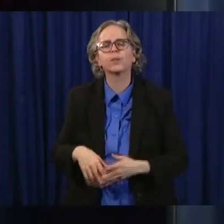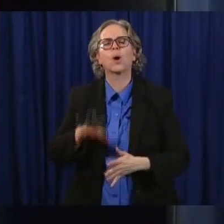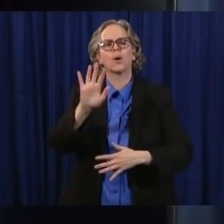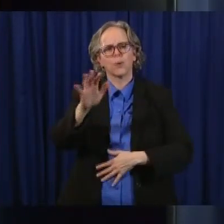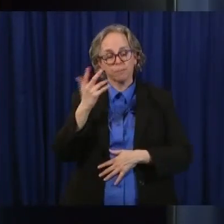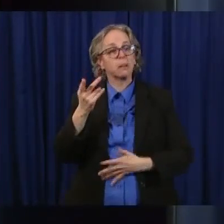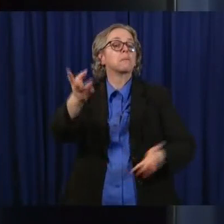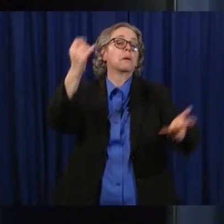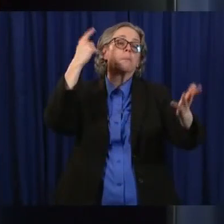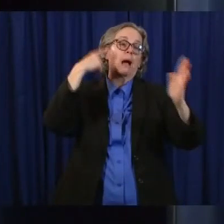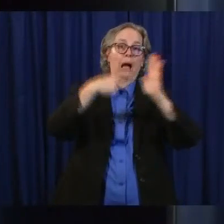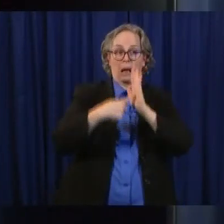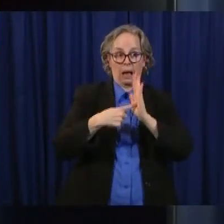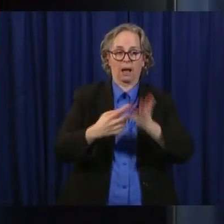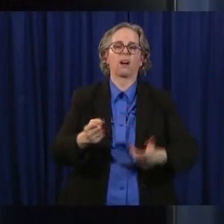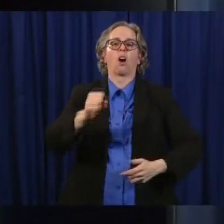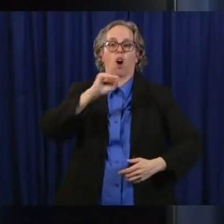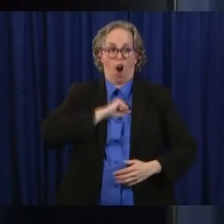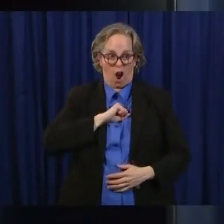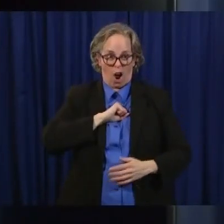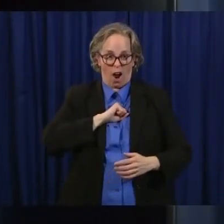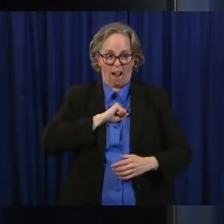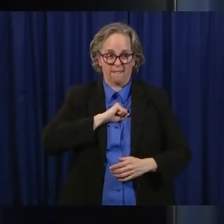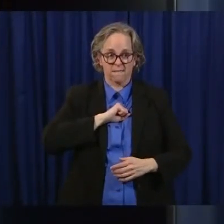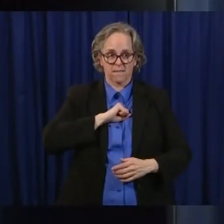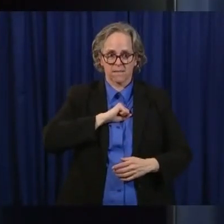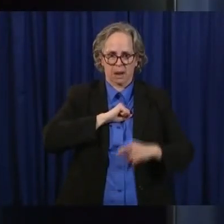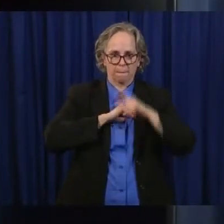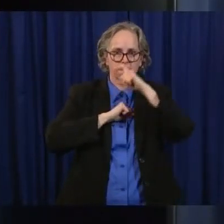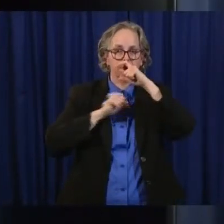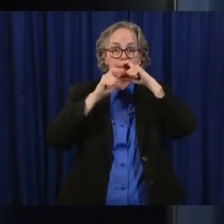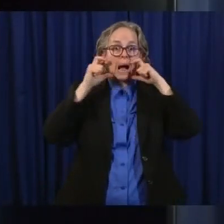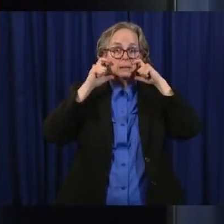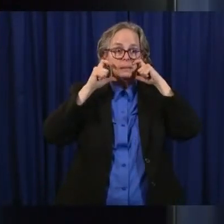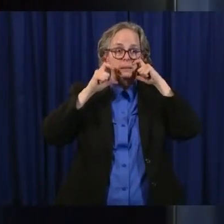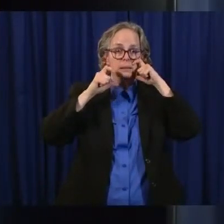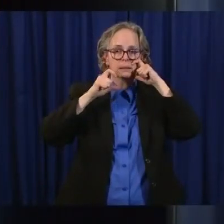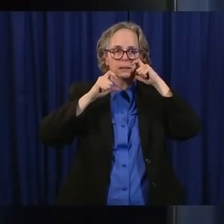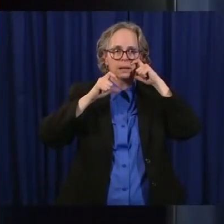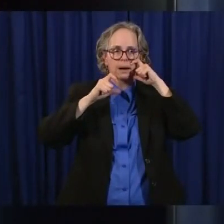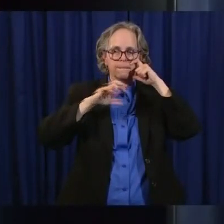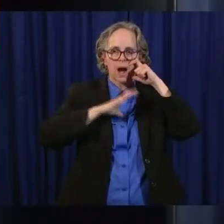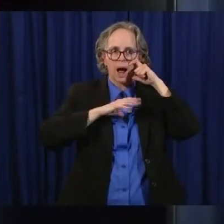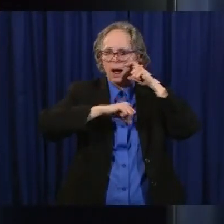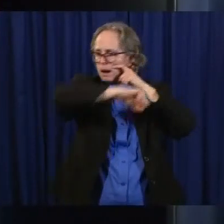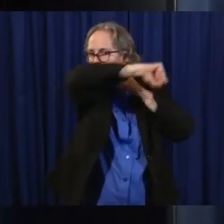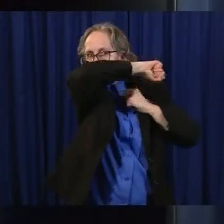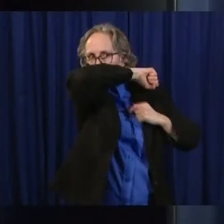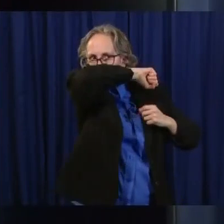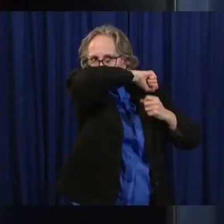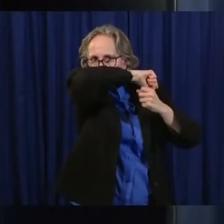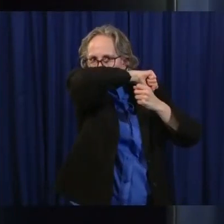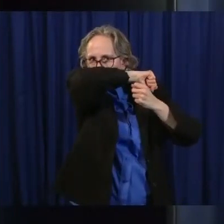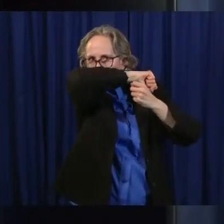IF YOU CAN'T CONTACT THE VIRUS IT CAN'T GET INSIDE YOU AND IT WON'T BE ABLE TO CREATE AN INFECTION. IT REALLY IS QUITE SIMPLE. THIS REALLY SIMPLE CASE,